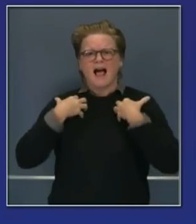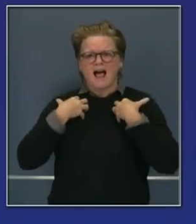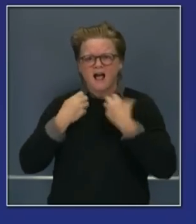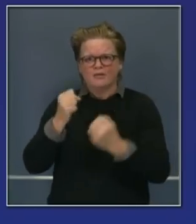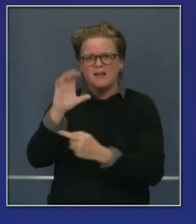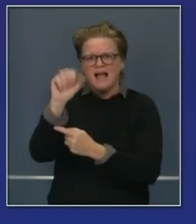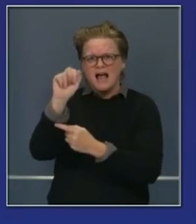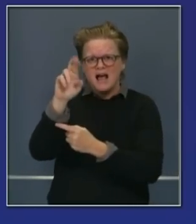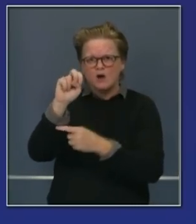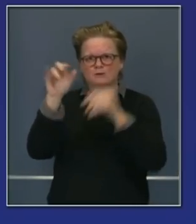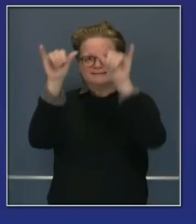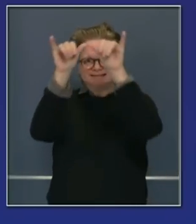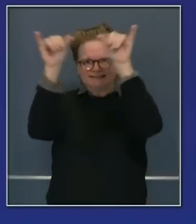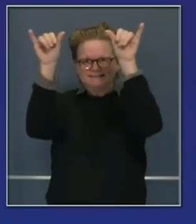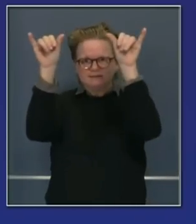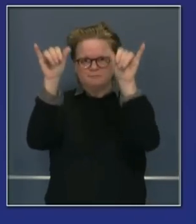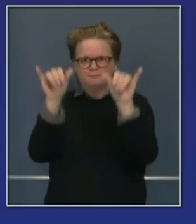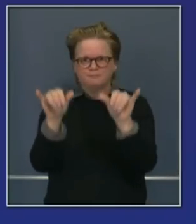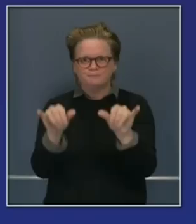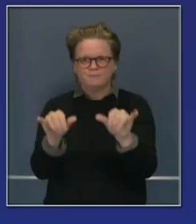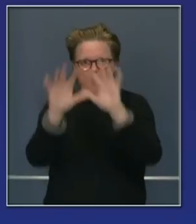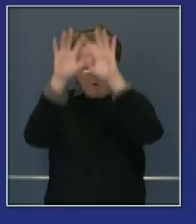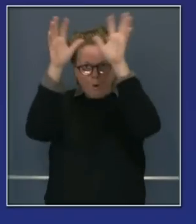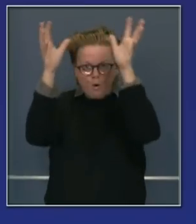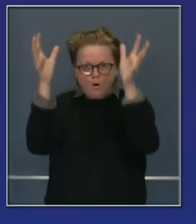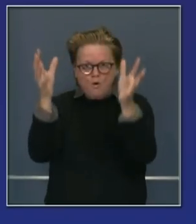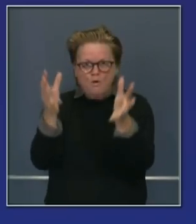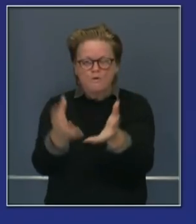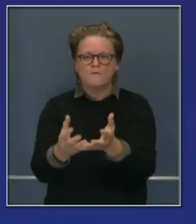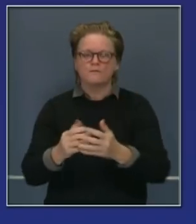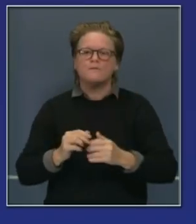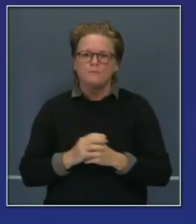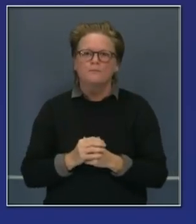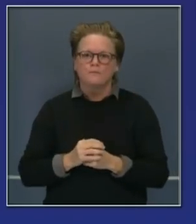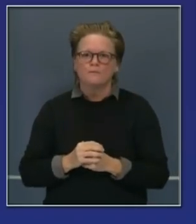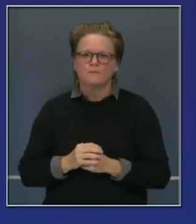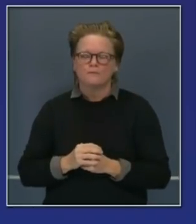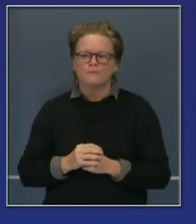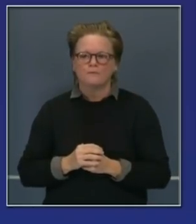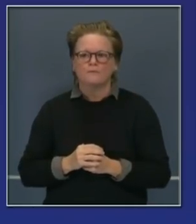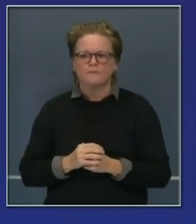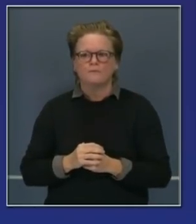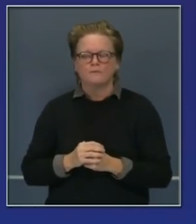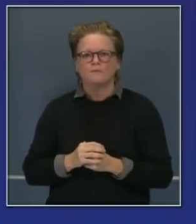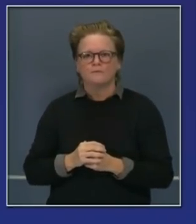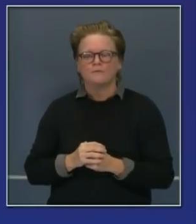ENTIRE SYSTEM IS CONNECTED TO ITSELF IN ONE WAY, SHAPE, OR